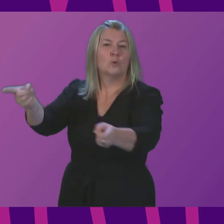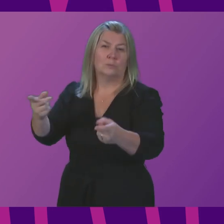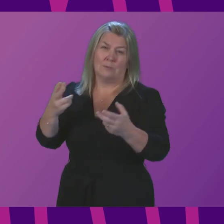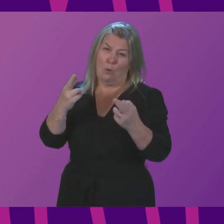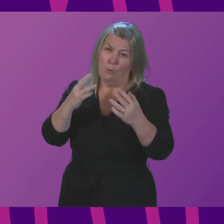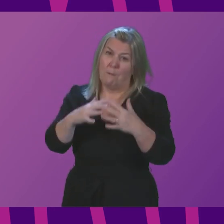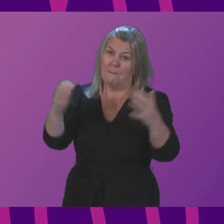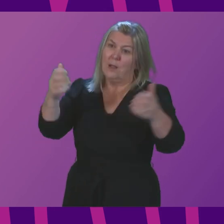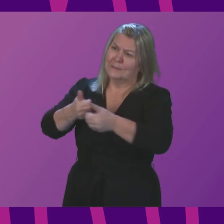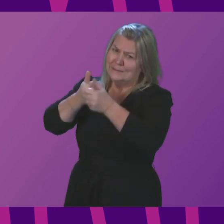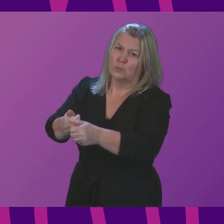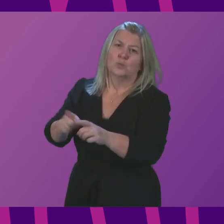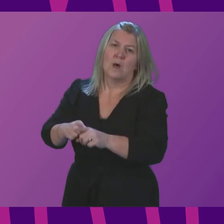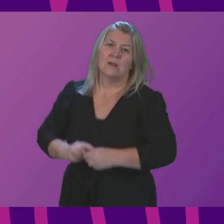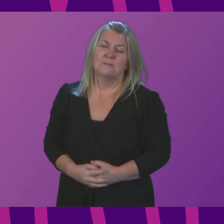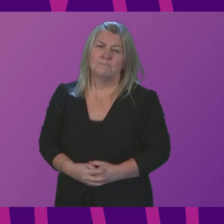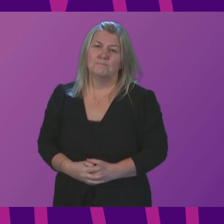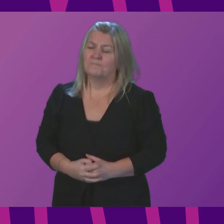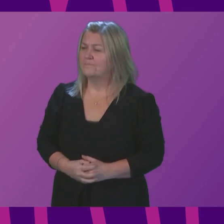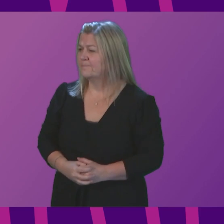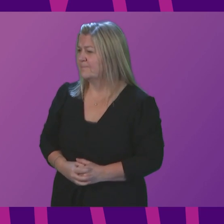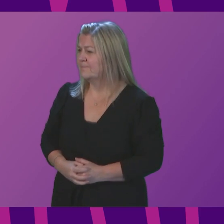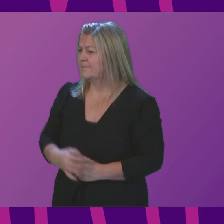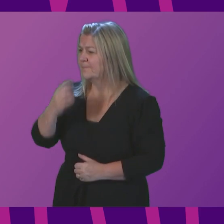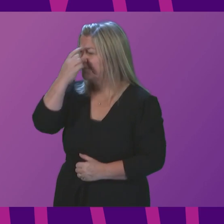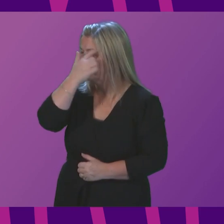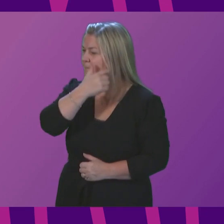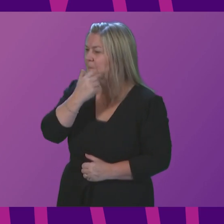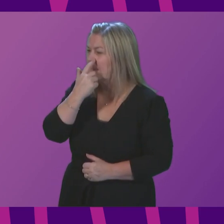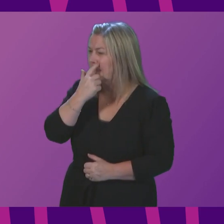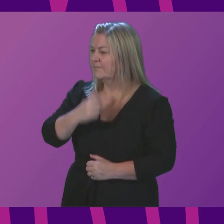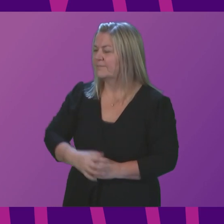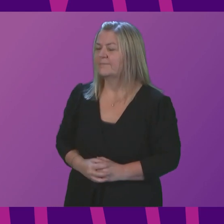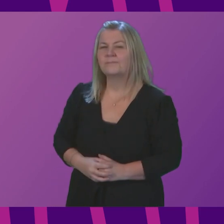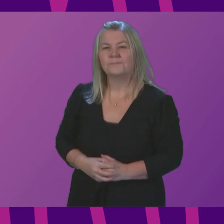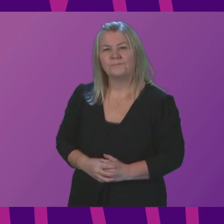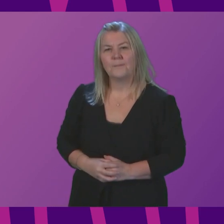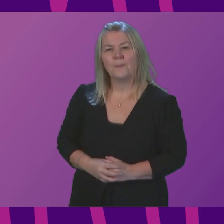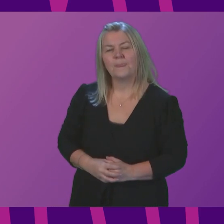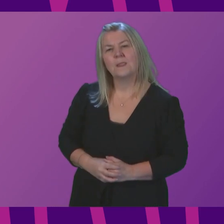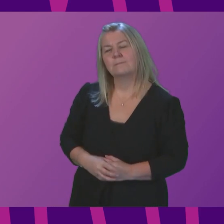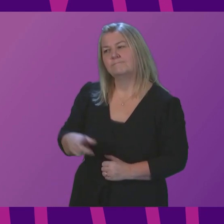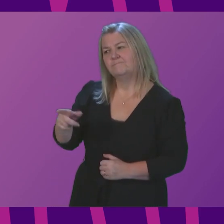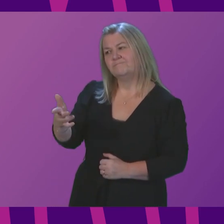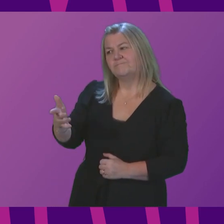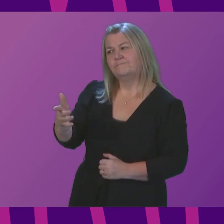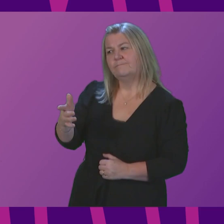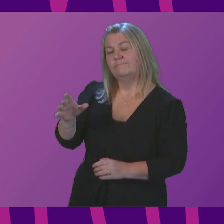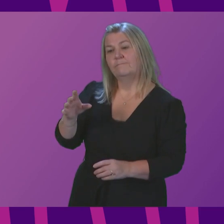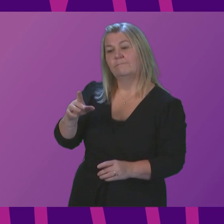To ask the First Minister what discussions have taken place between the Scottish Government